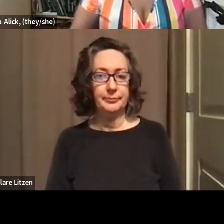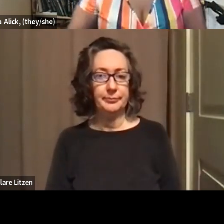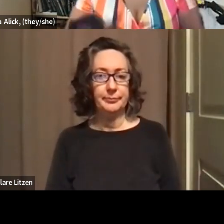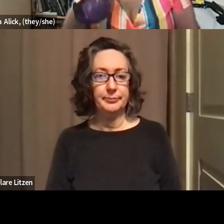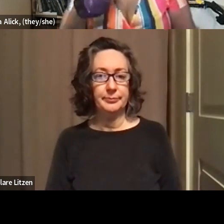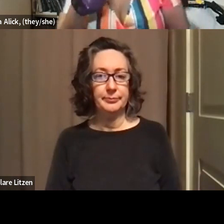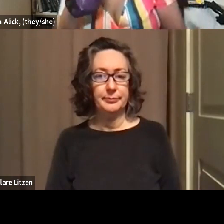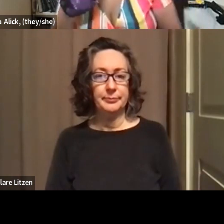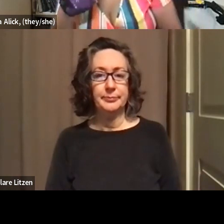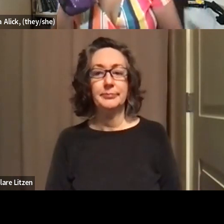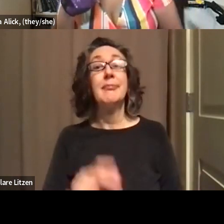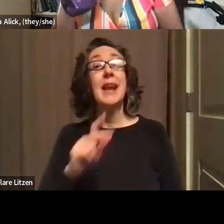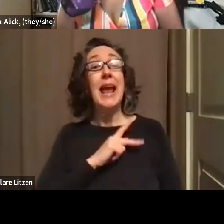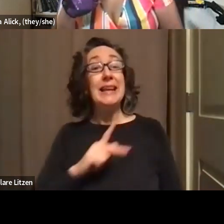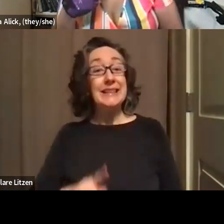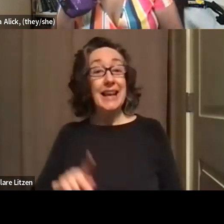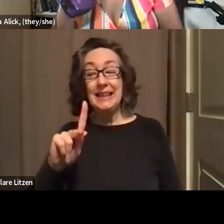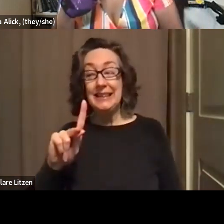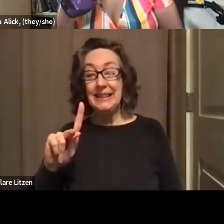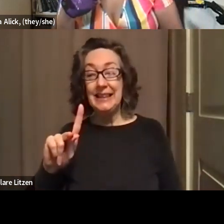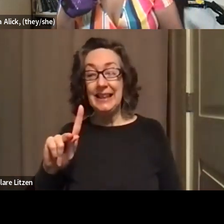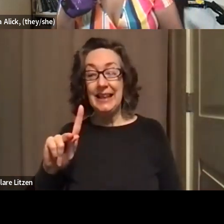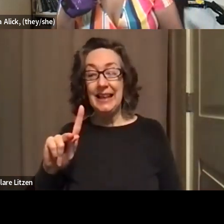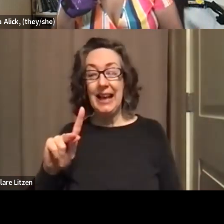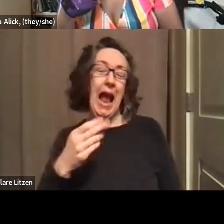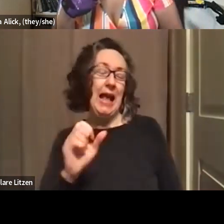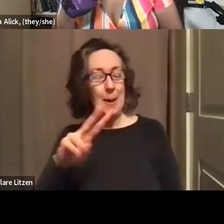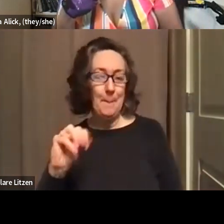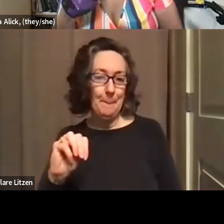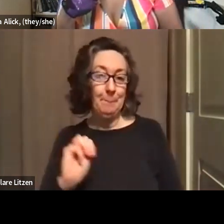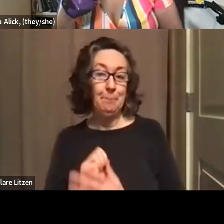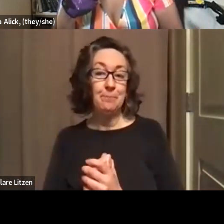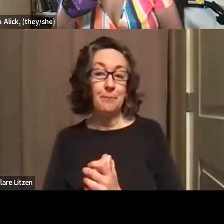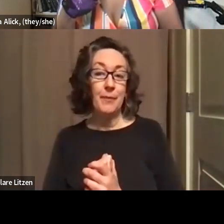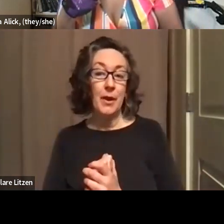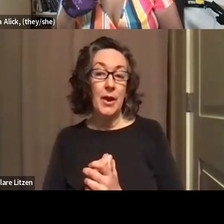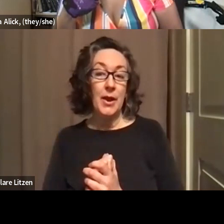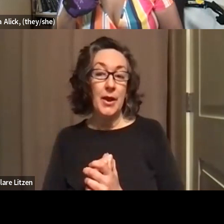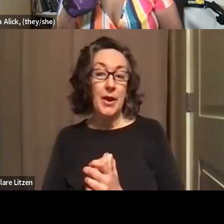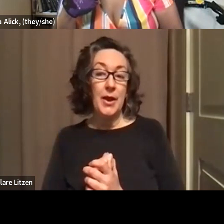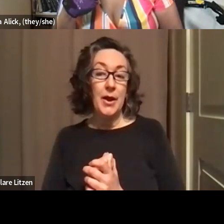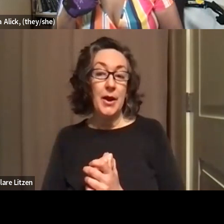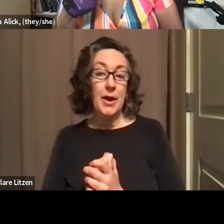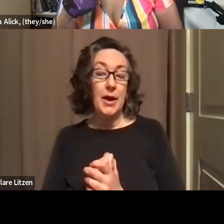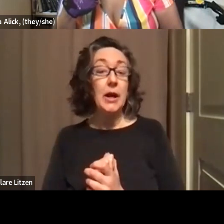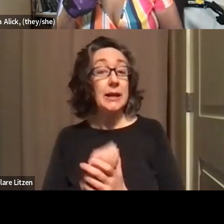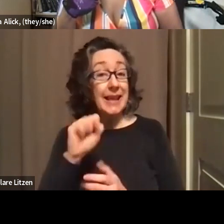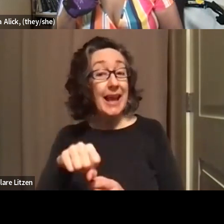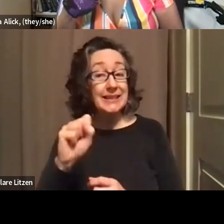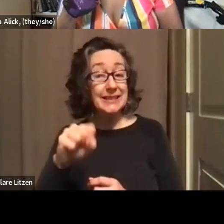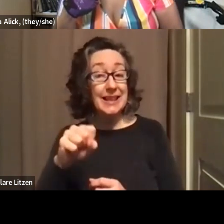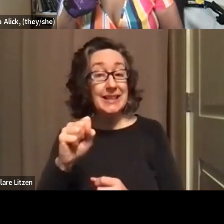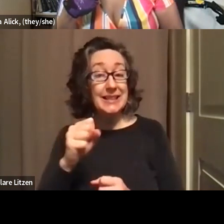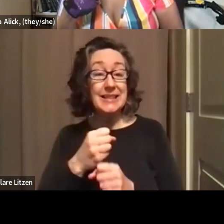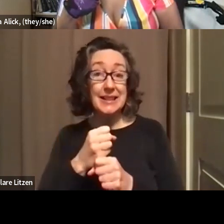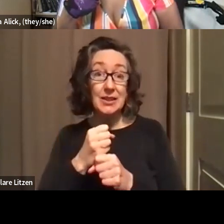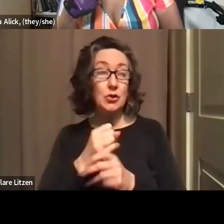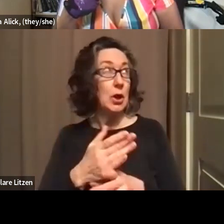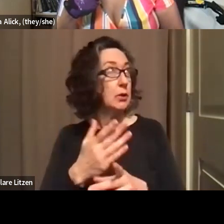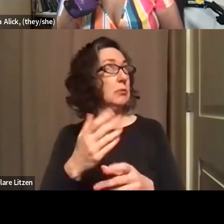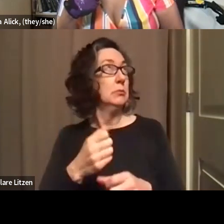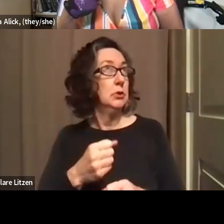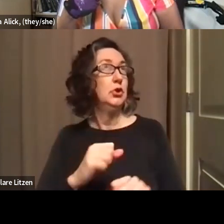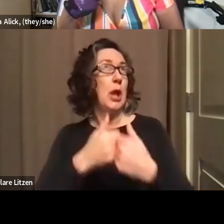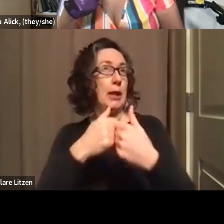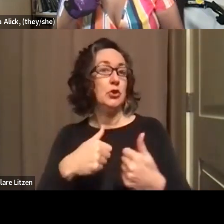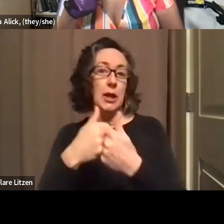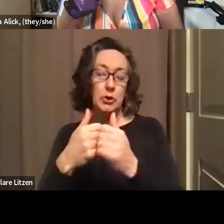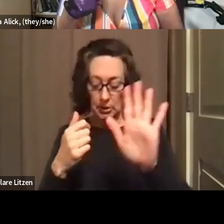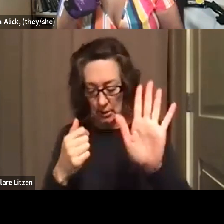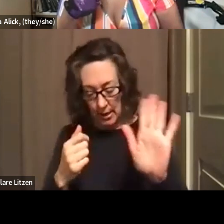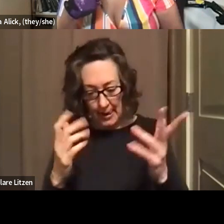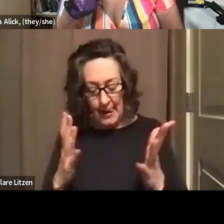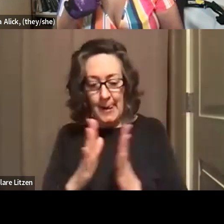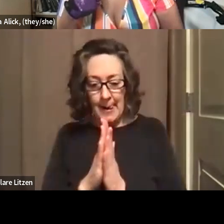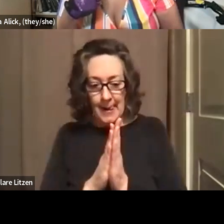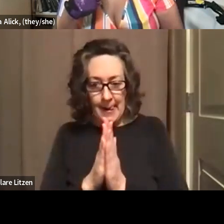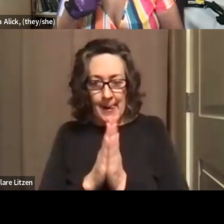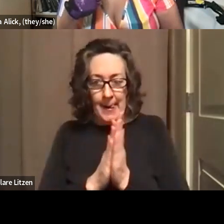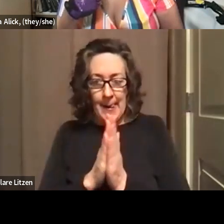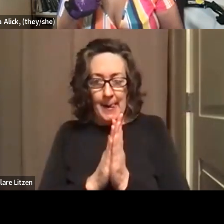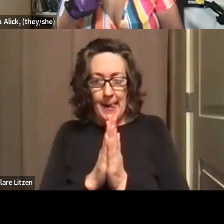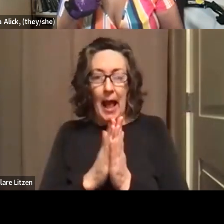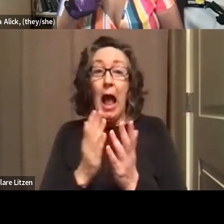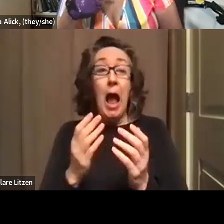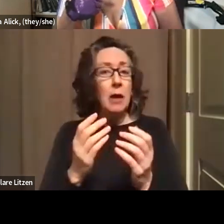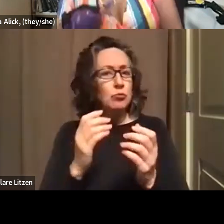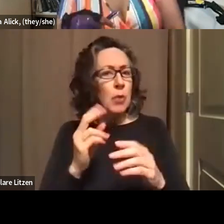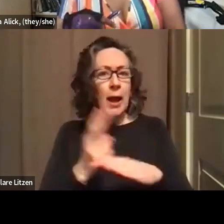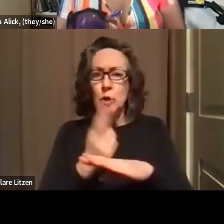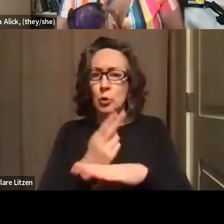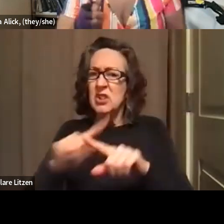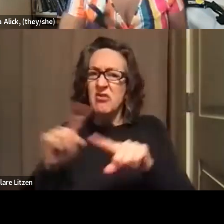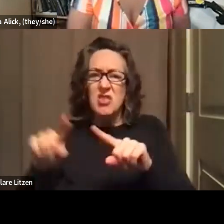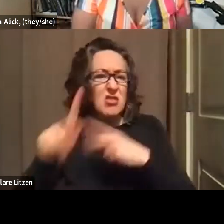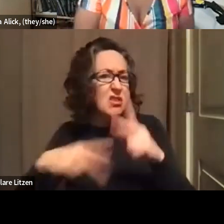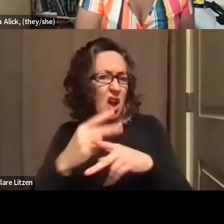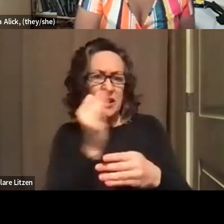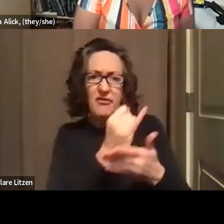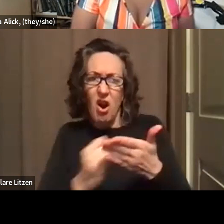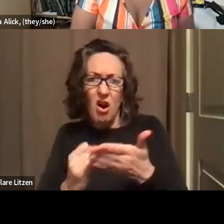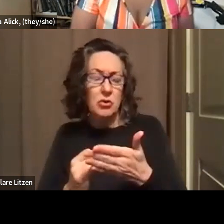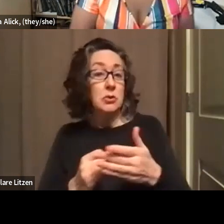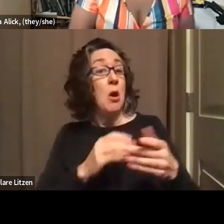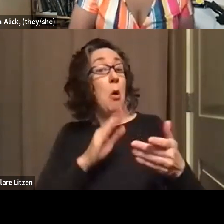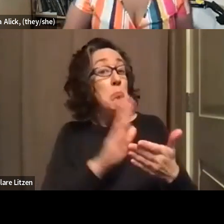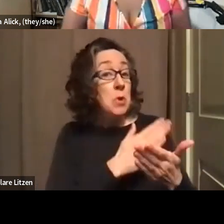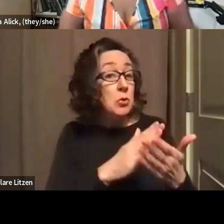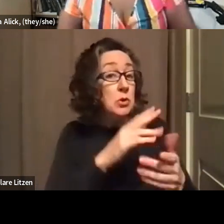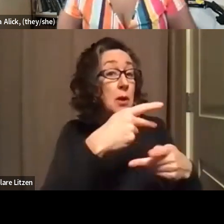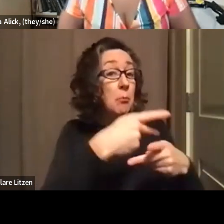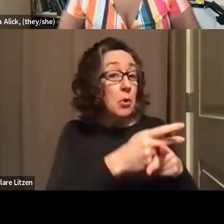I think some of -- I am a multi-disciplinary artist, music producer former, but I also